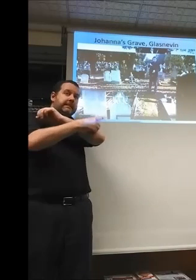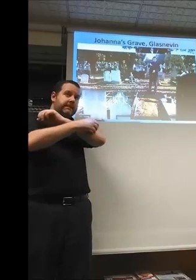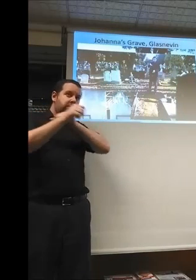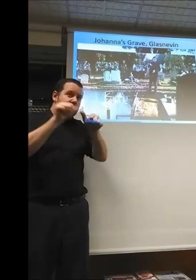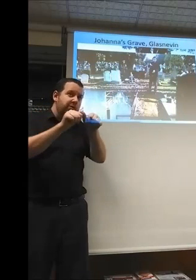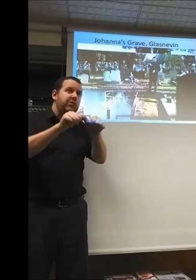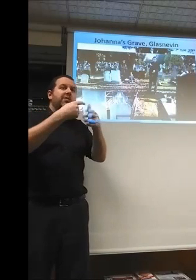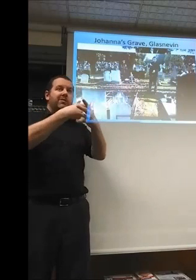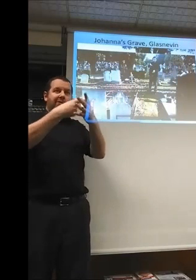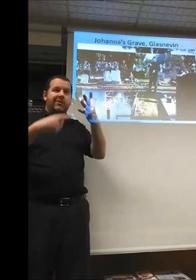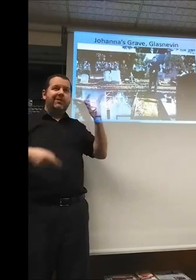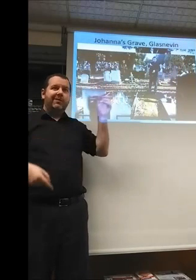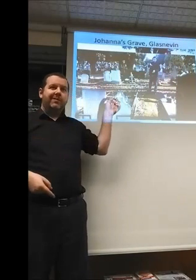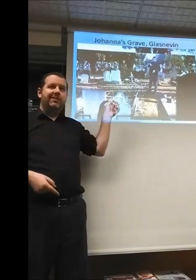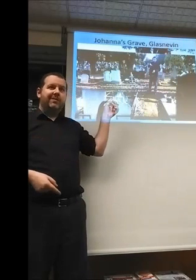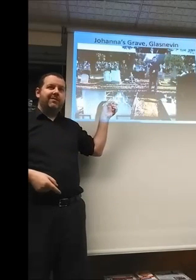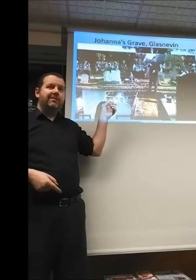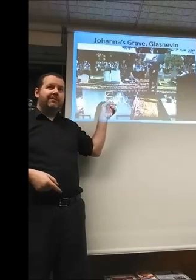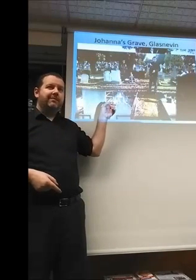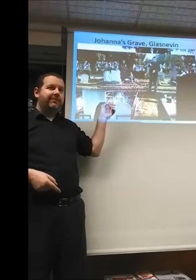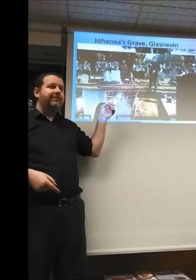ring, and lots of different valuables.